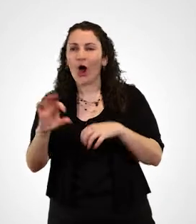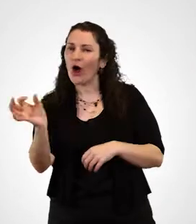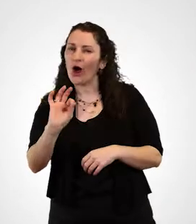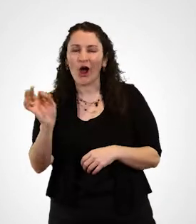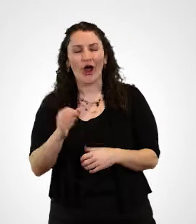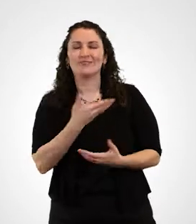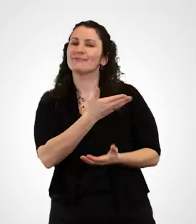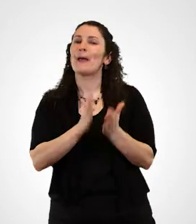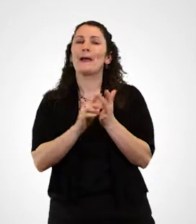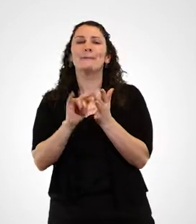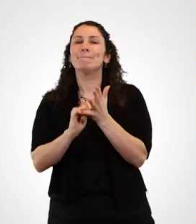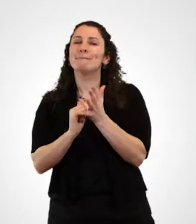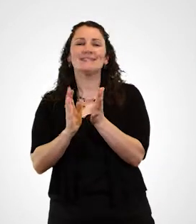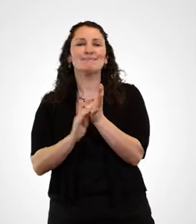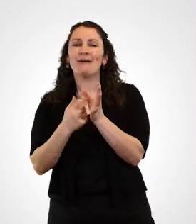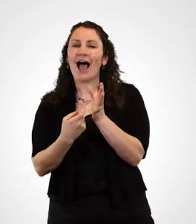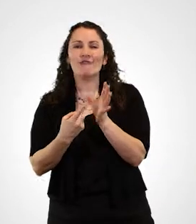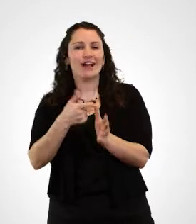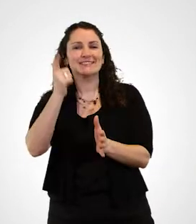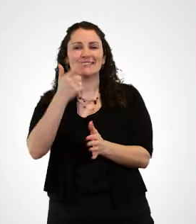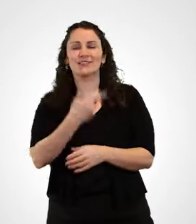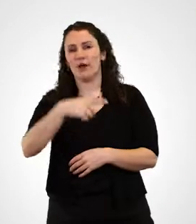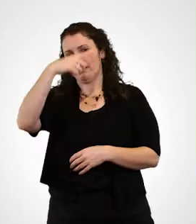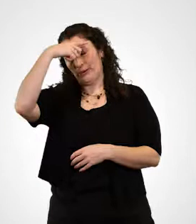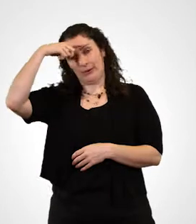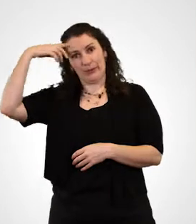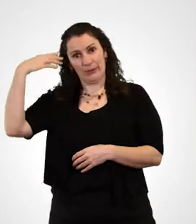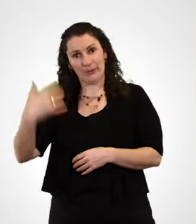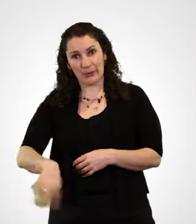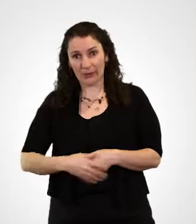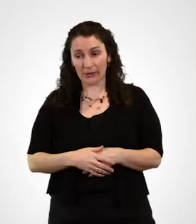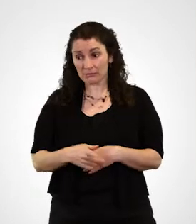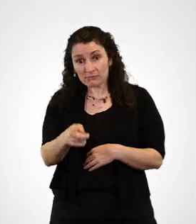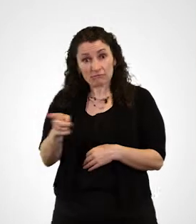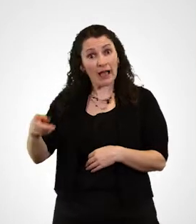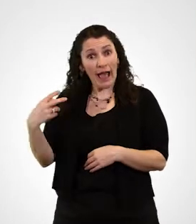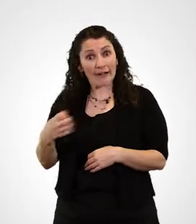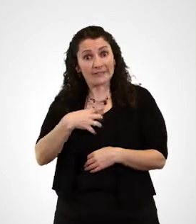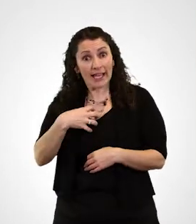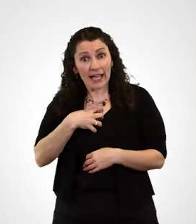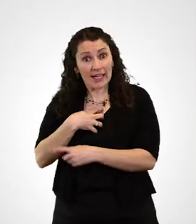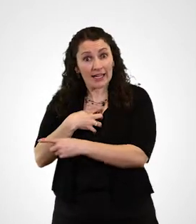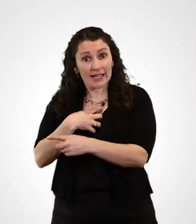Oh, it's not a ghost, no, it's just Miss Marra. Phew, were you scared? CHILD: No.